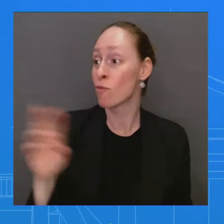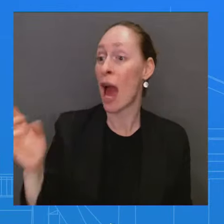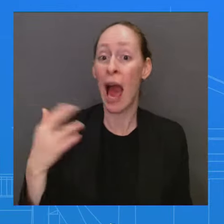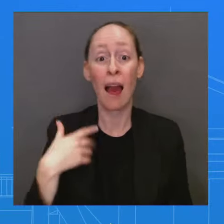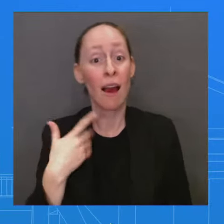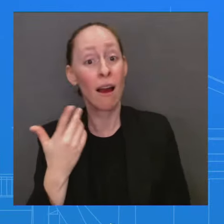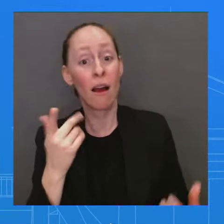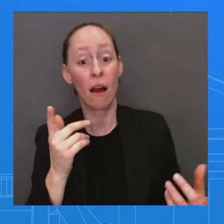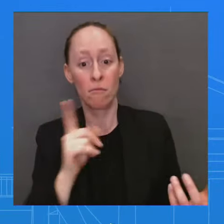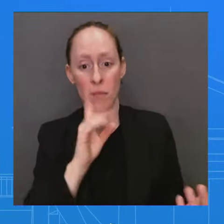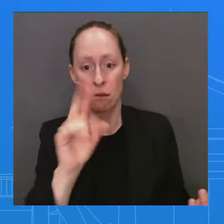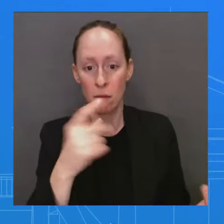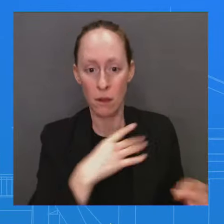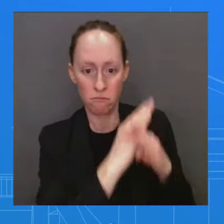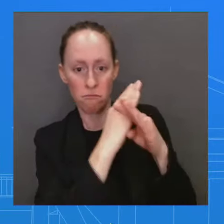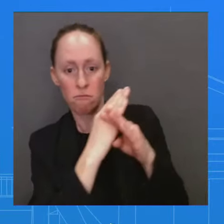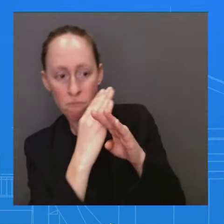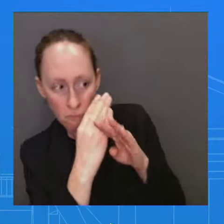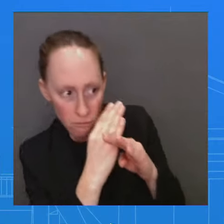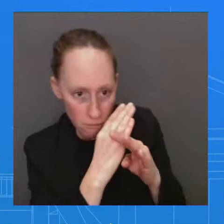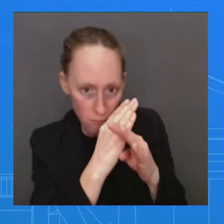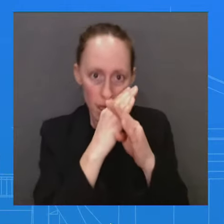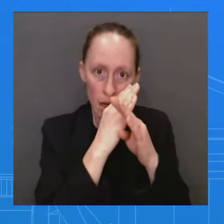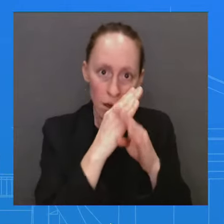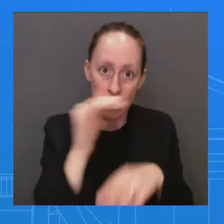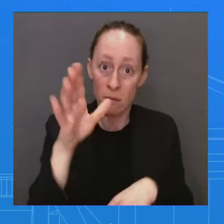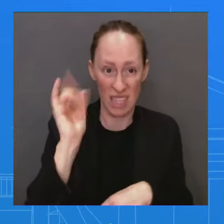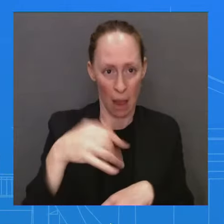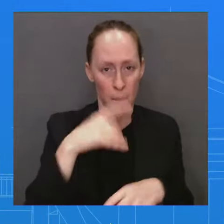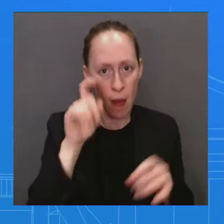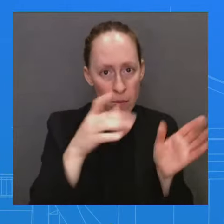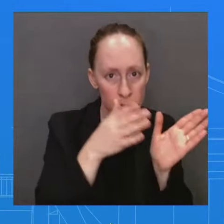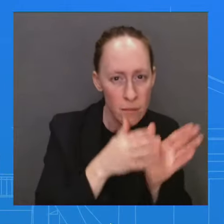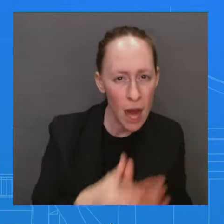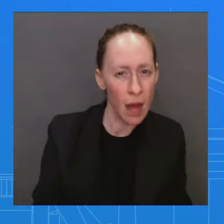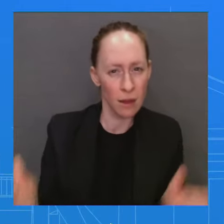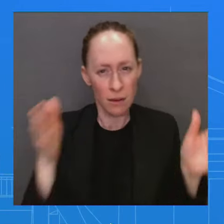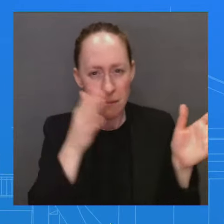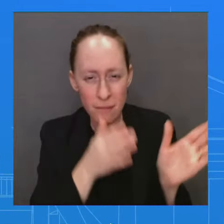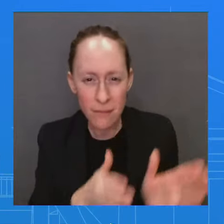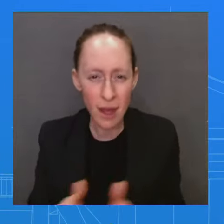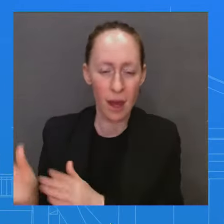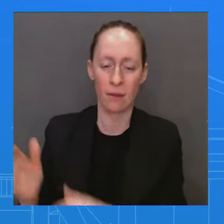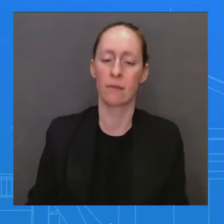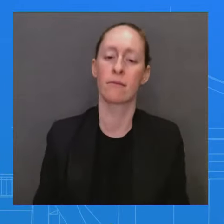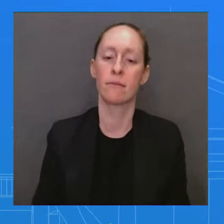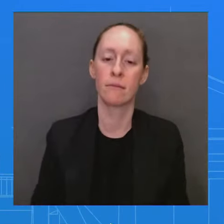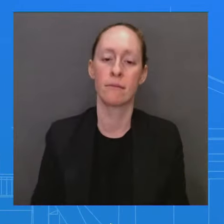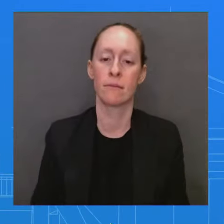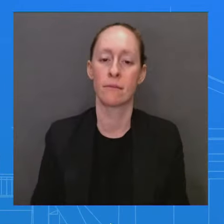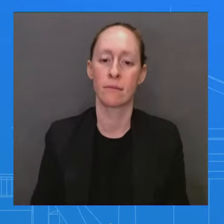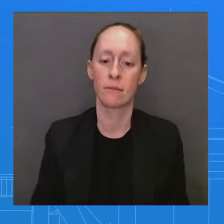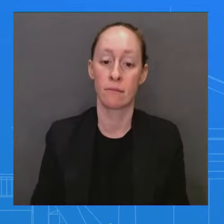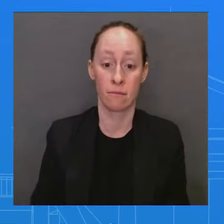The Press: So, you're not calling for it at this point? You're saying it should be an option -- Mr. Kirby: I think it's -- The Press: -- that exploring? Mr. Kirby: -- again, I would refer you back to what Secretary Blinken said.